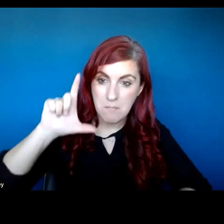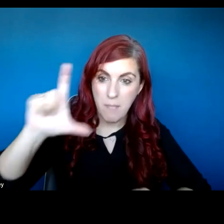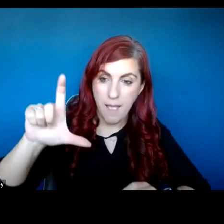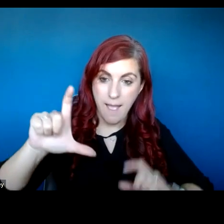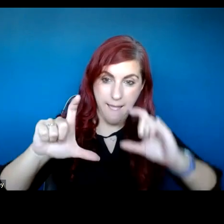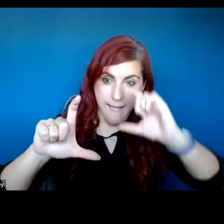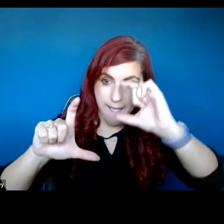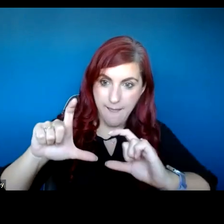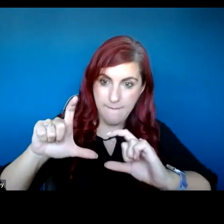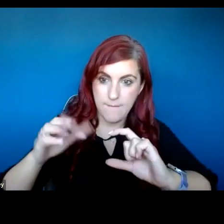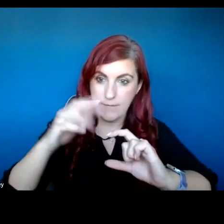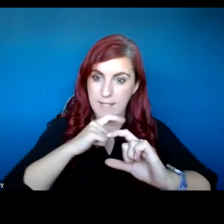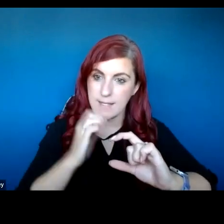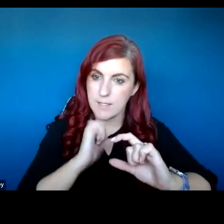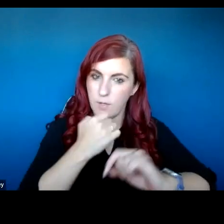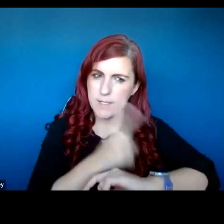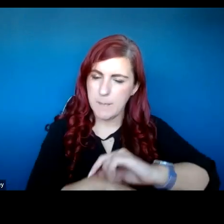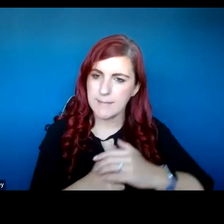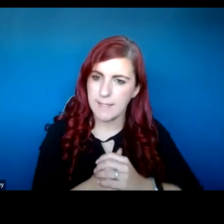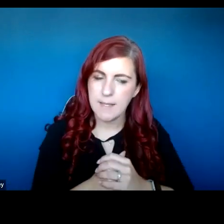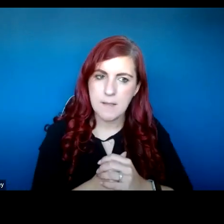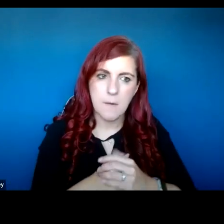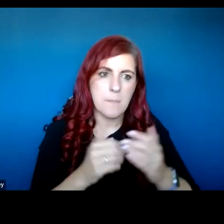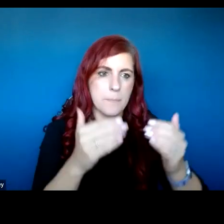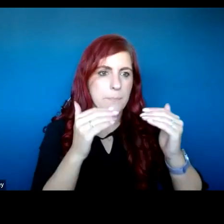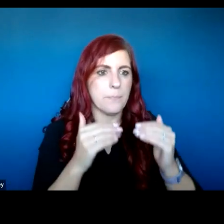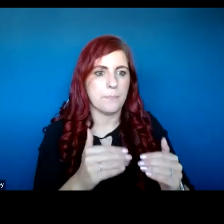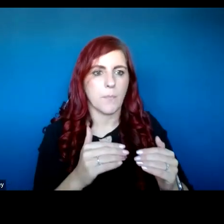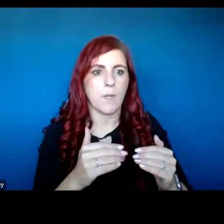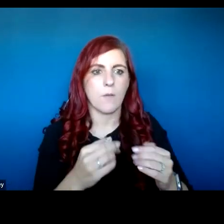In respect of social inclusion and participation, the survey results suggest